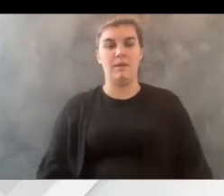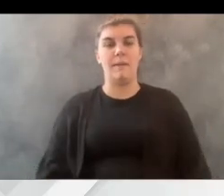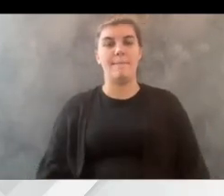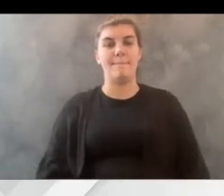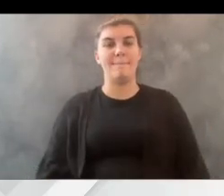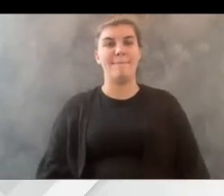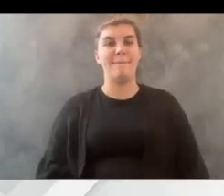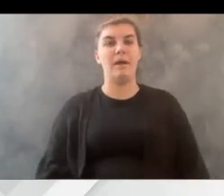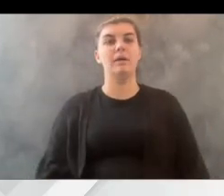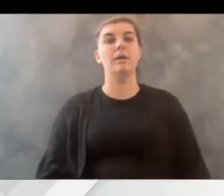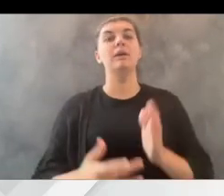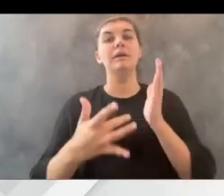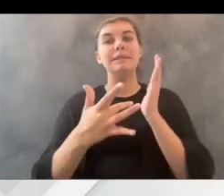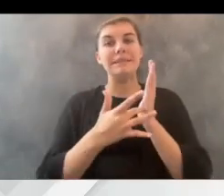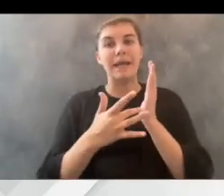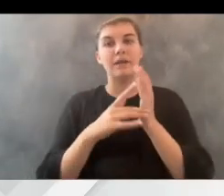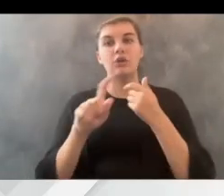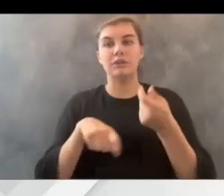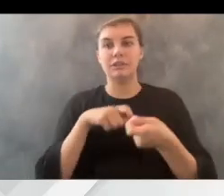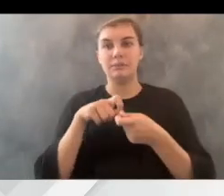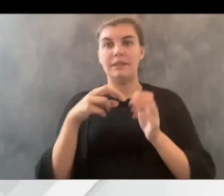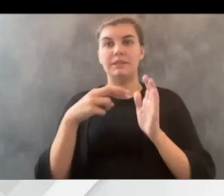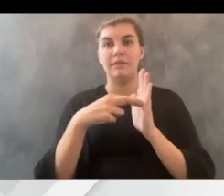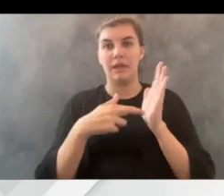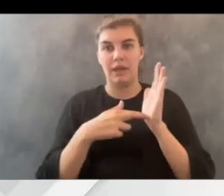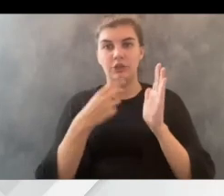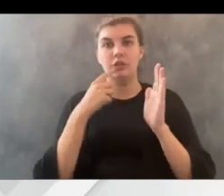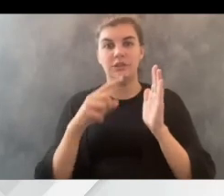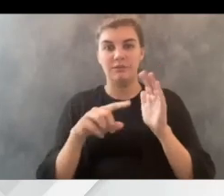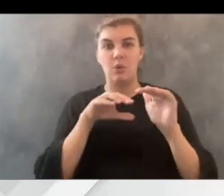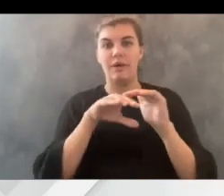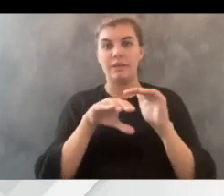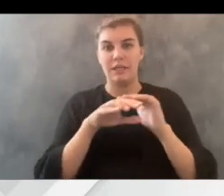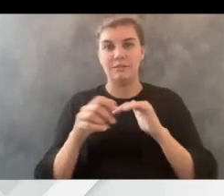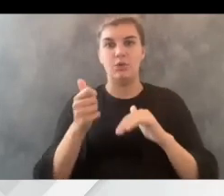The technical specifications for accessible transit stops can be